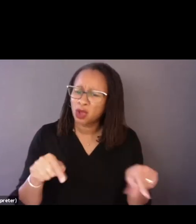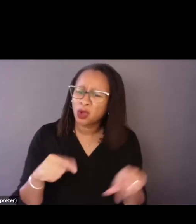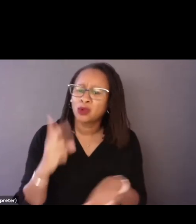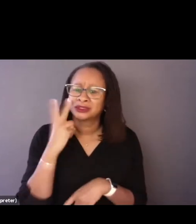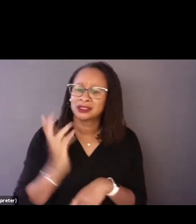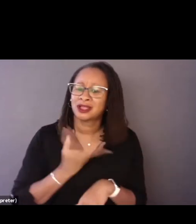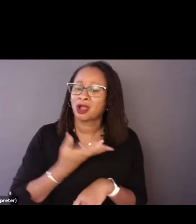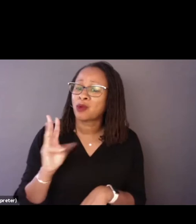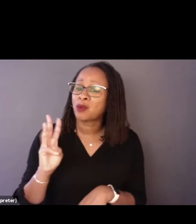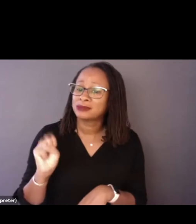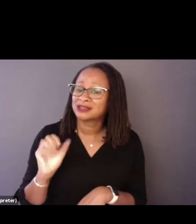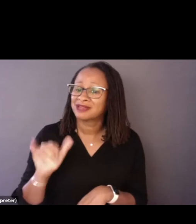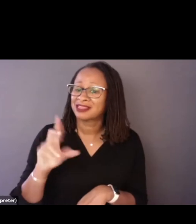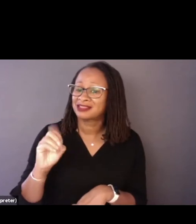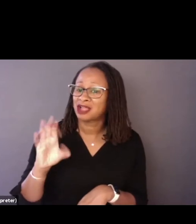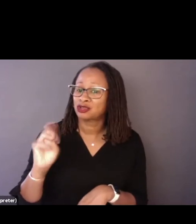which is documentary.org/ScreeningSeries